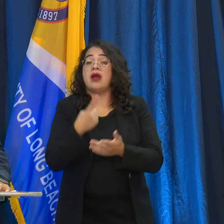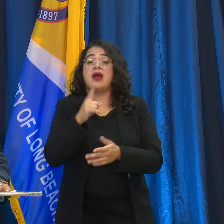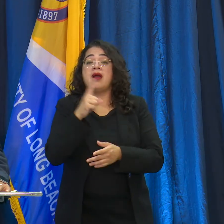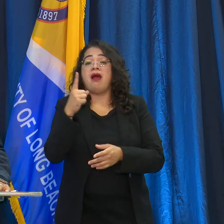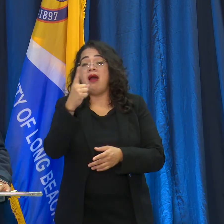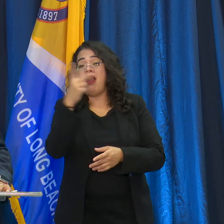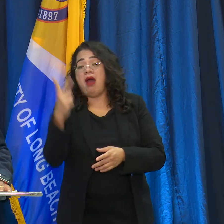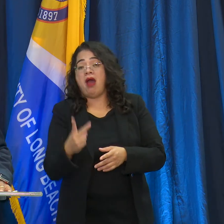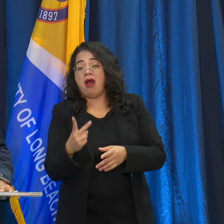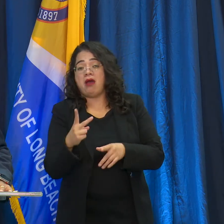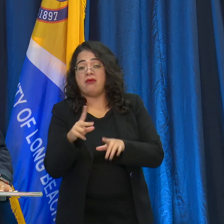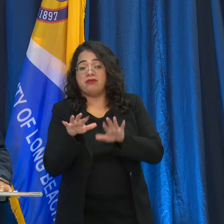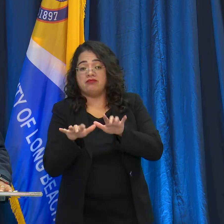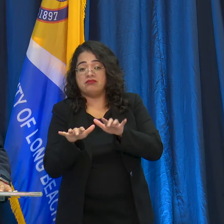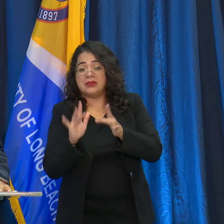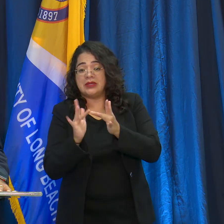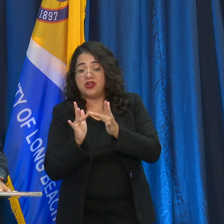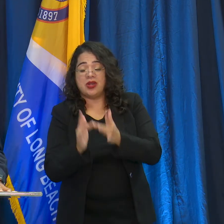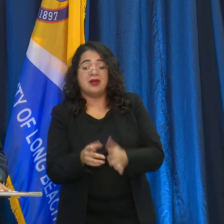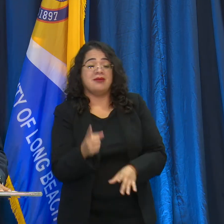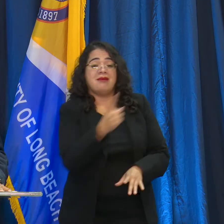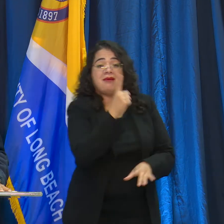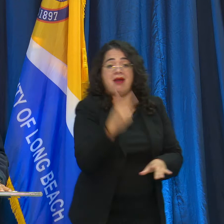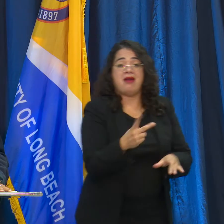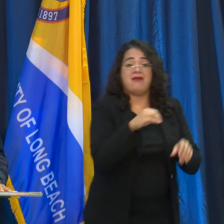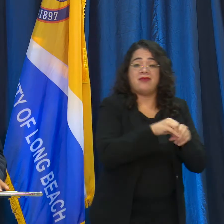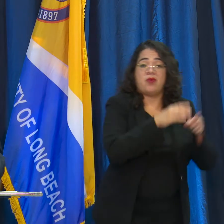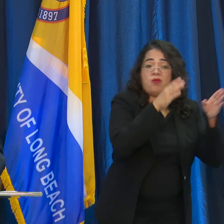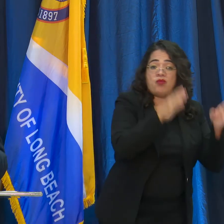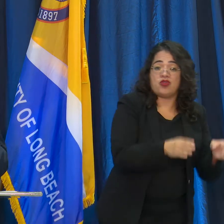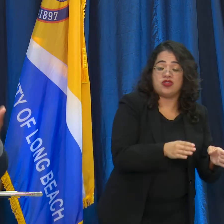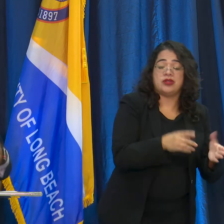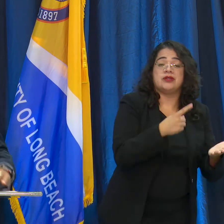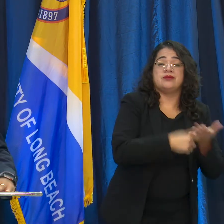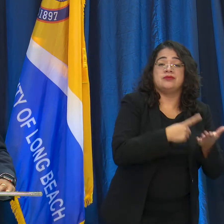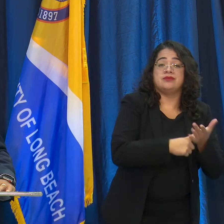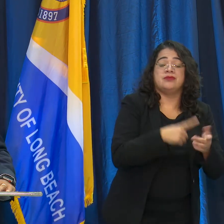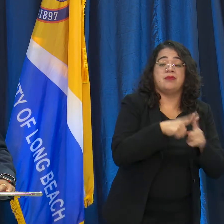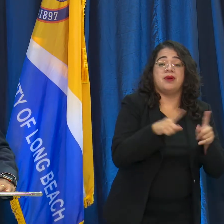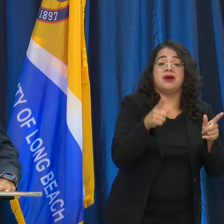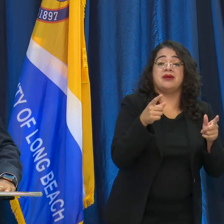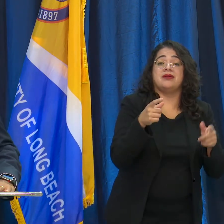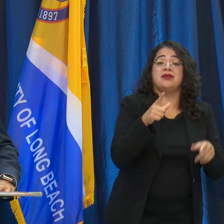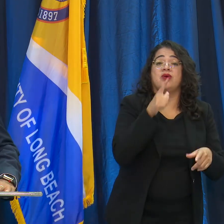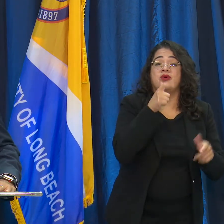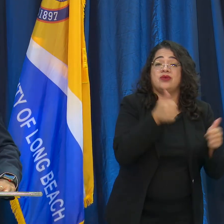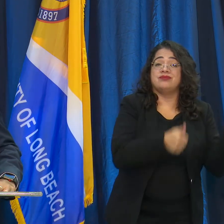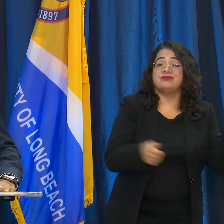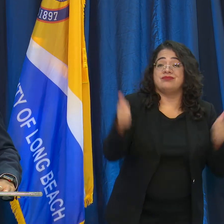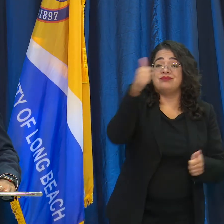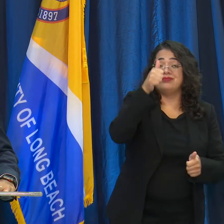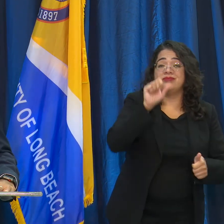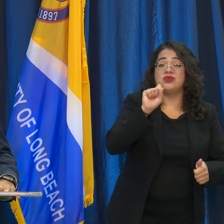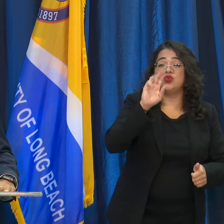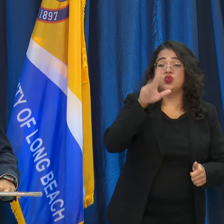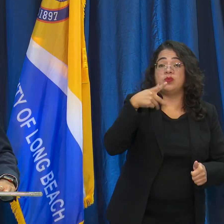adjusted, and the superintendent and their leadership team I spoke with today are ready to really implement